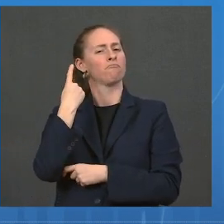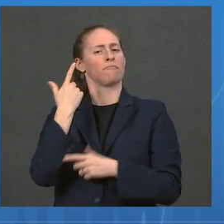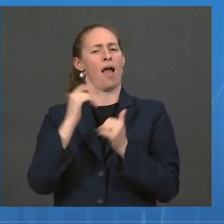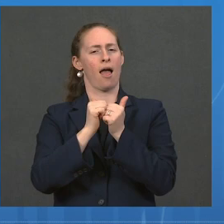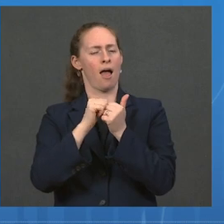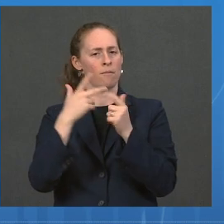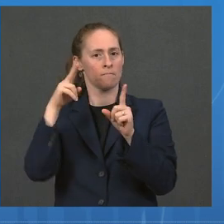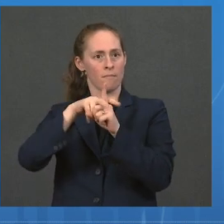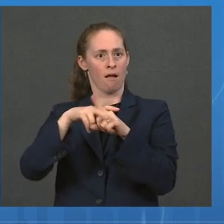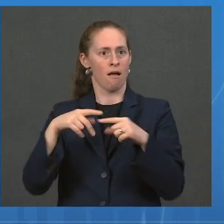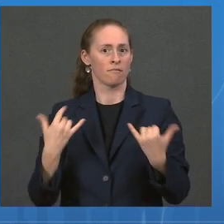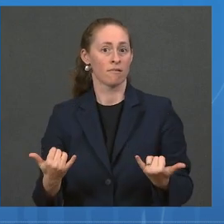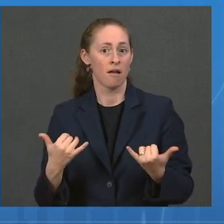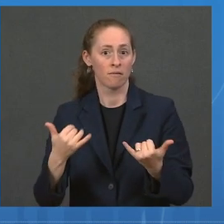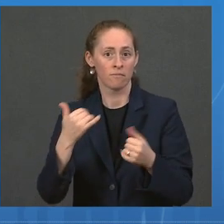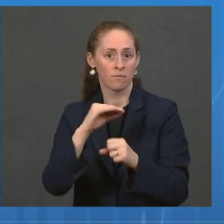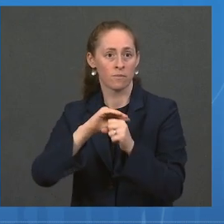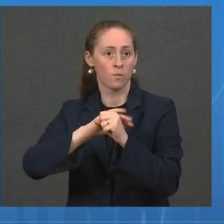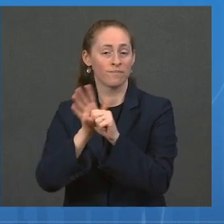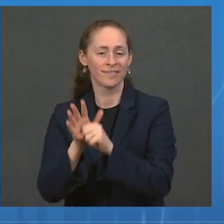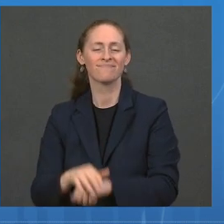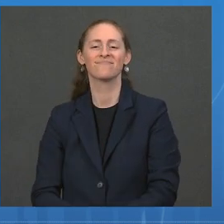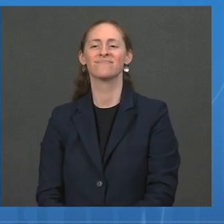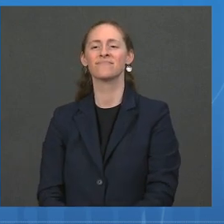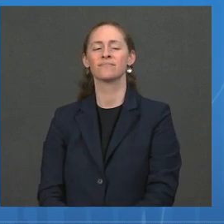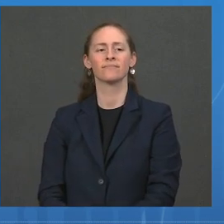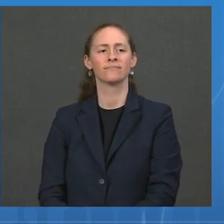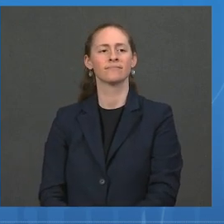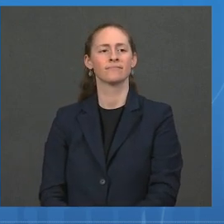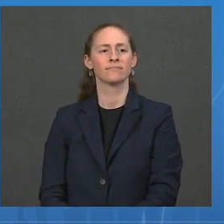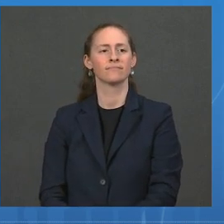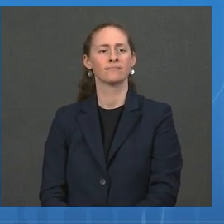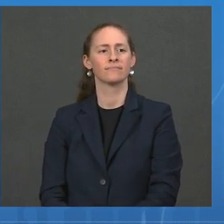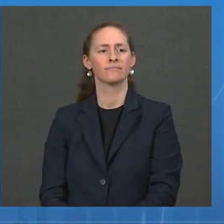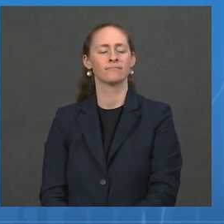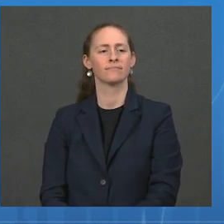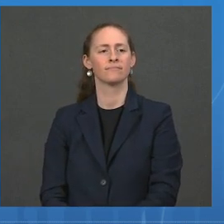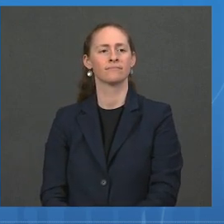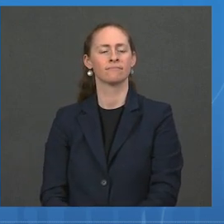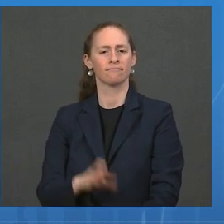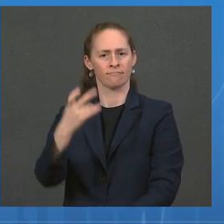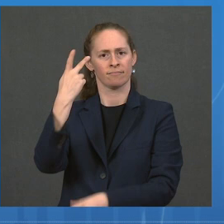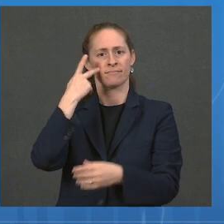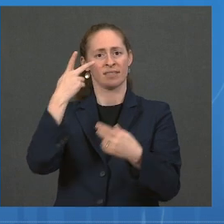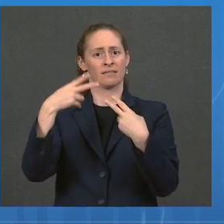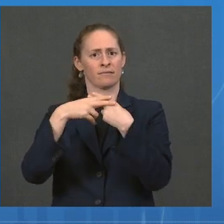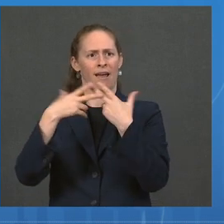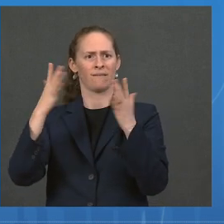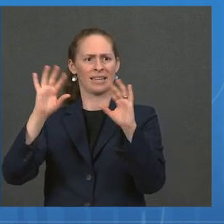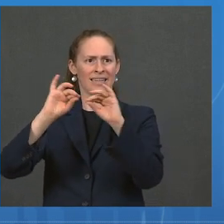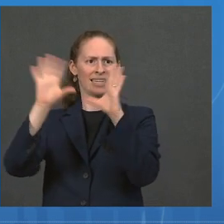If you look at this slide, it is really striking. It lists the important diseases on the left